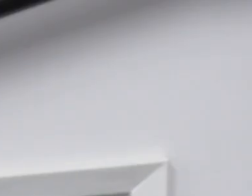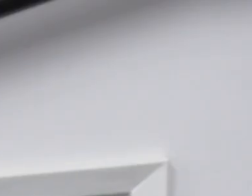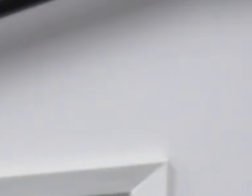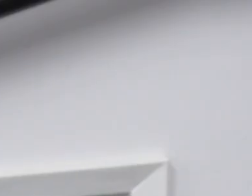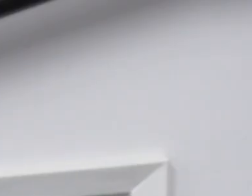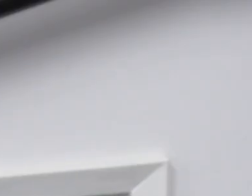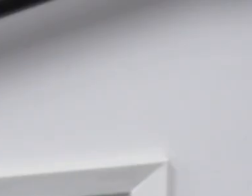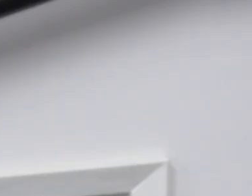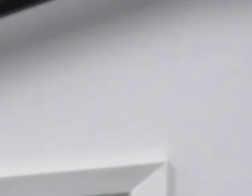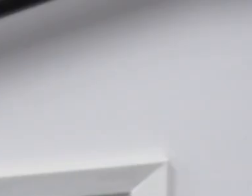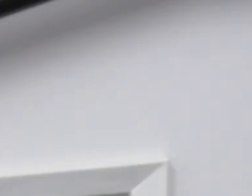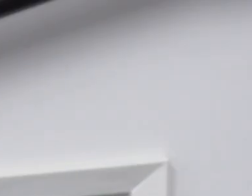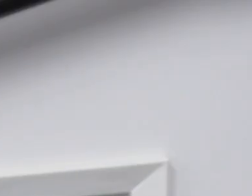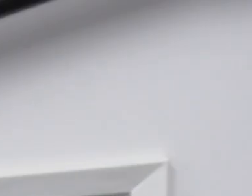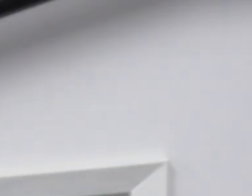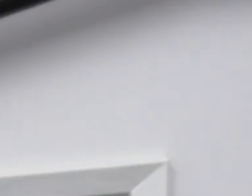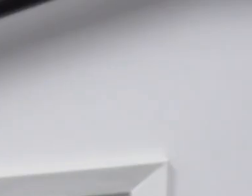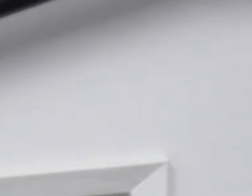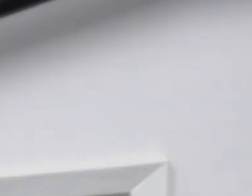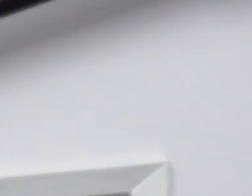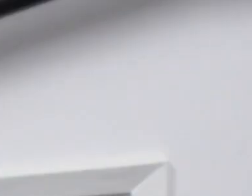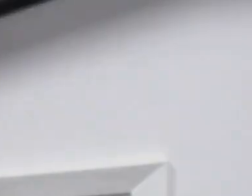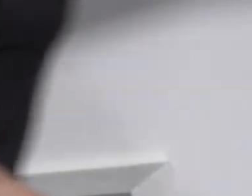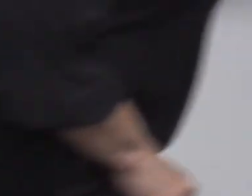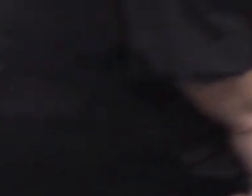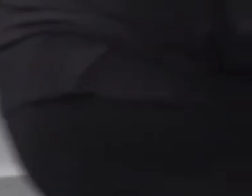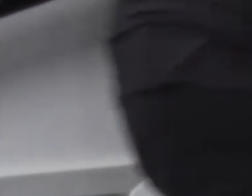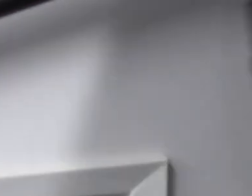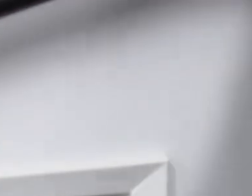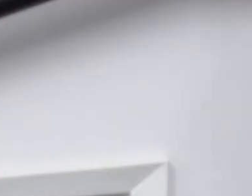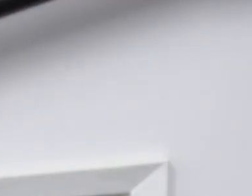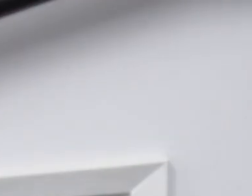but it's in tonight's evening agenda, that reminds us about the pulse survey.